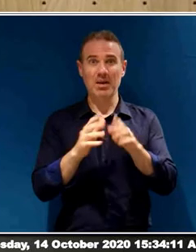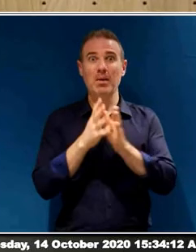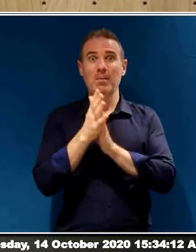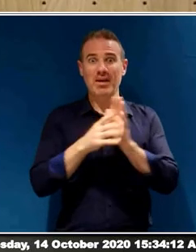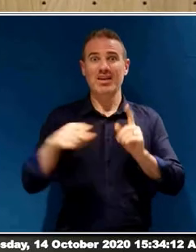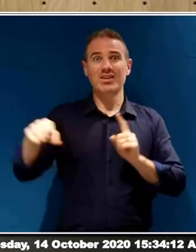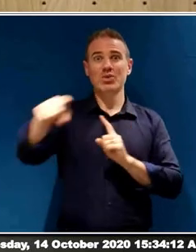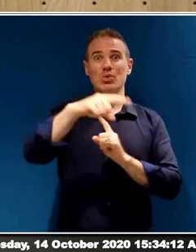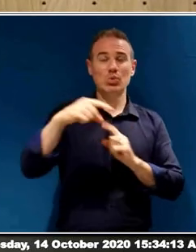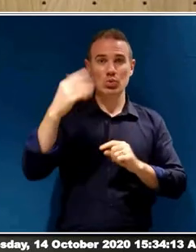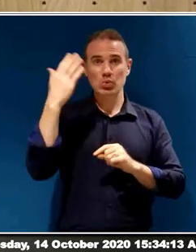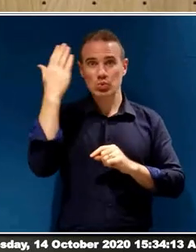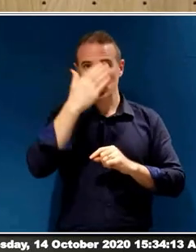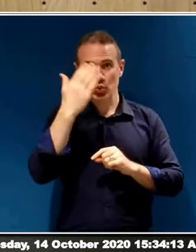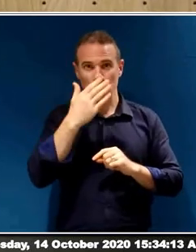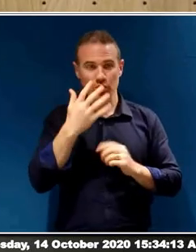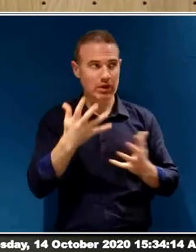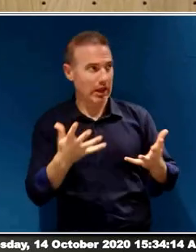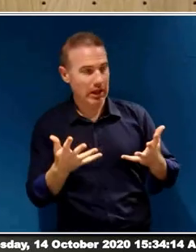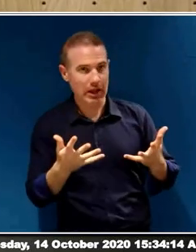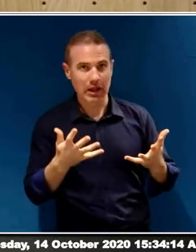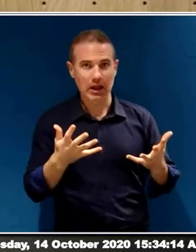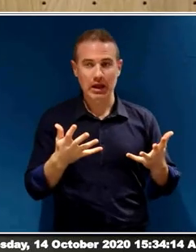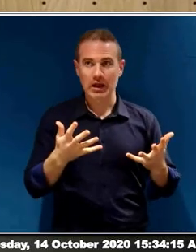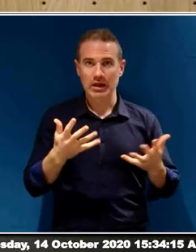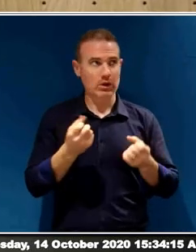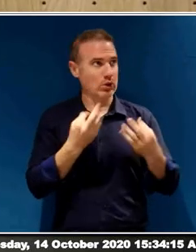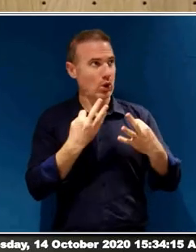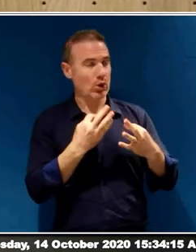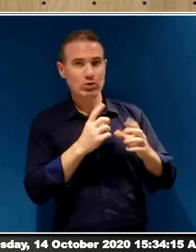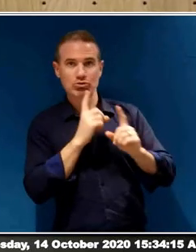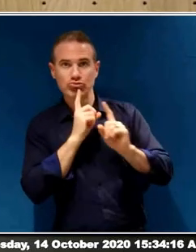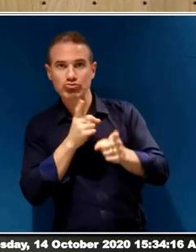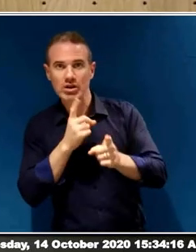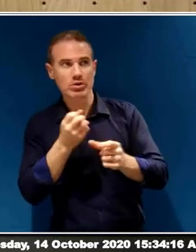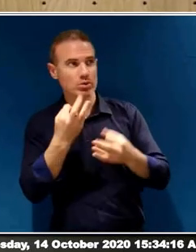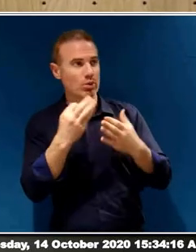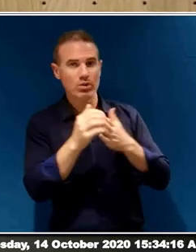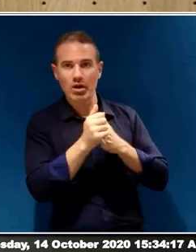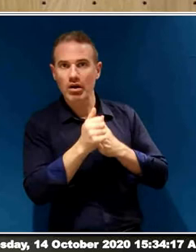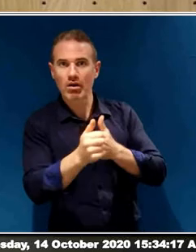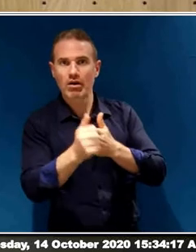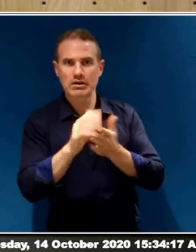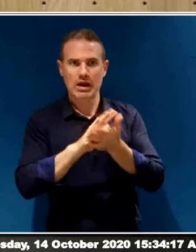with no direction or guidance, and so when that occurs, particularly in